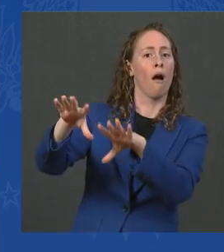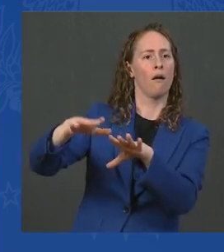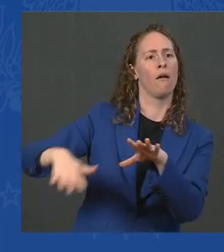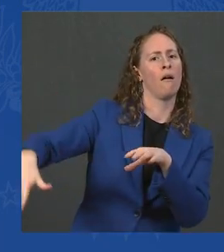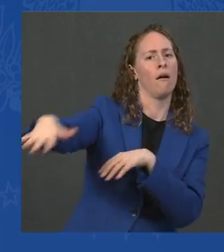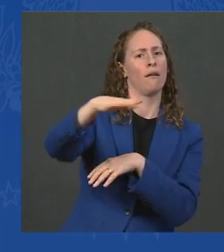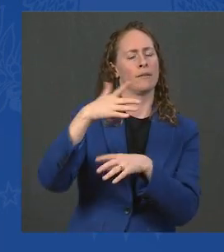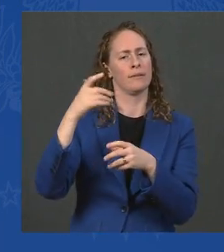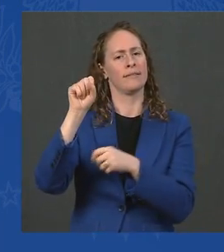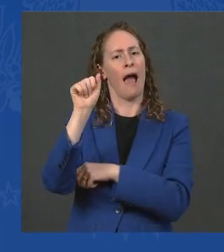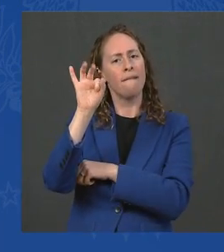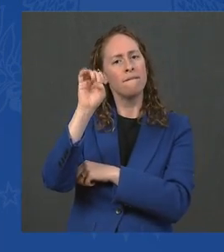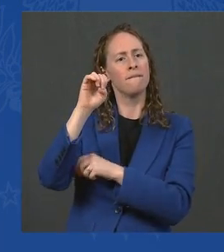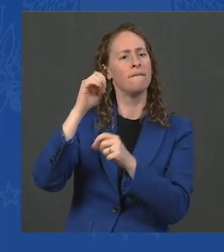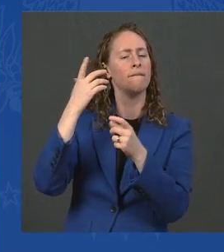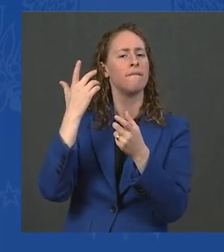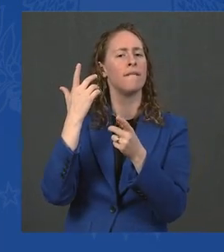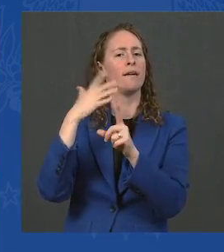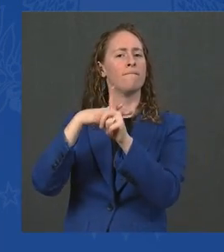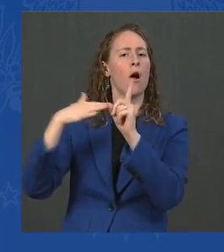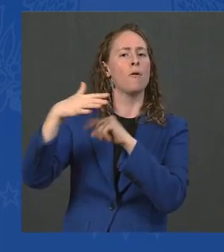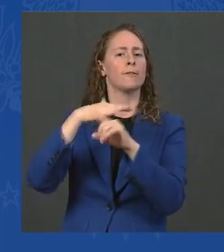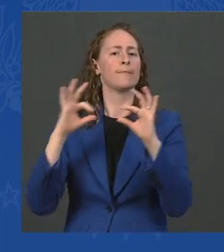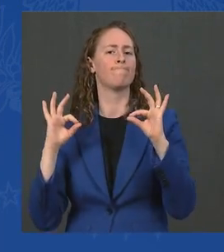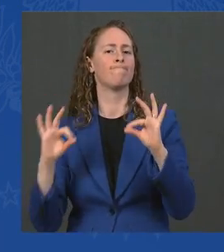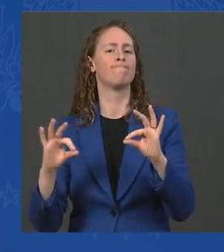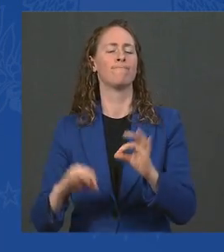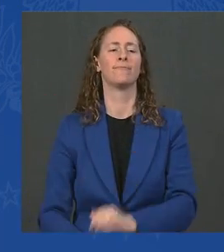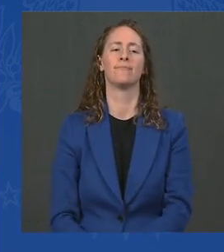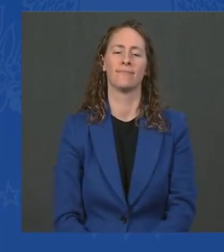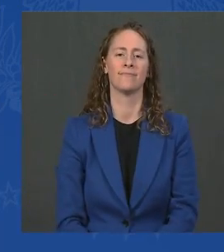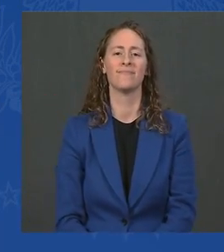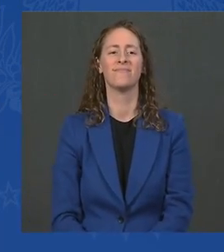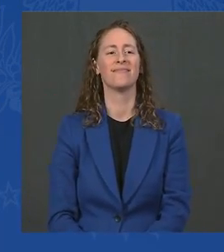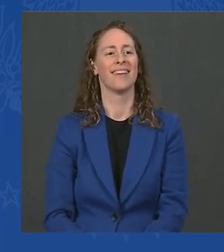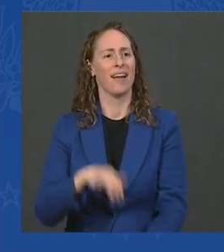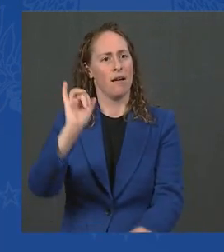And that's why I am so grateful for the educators